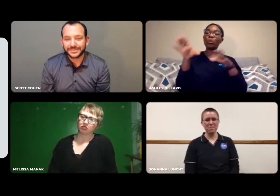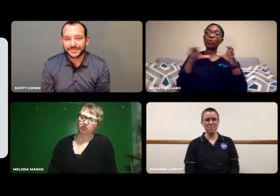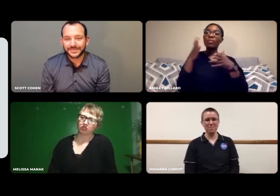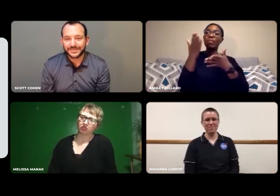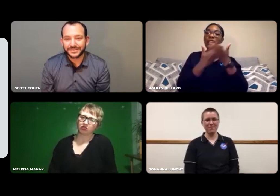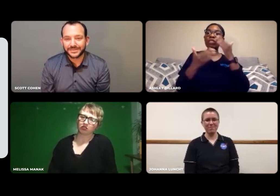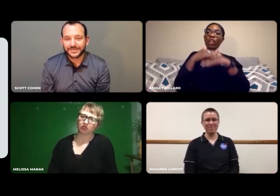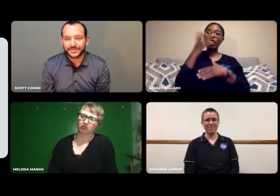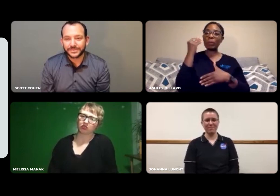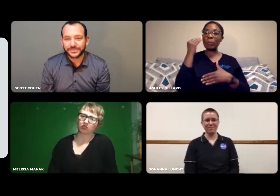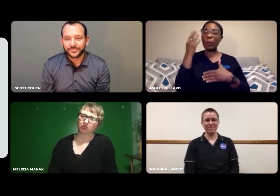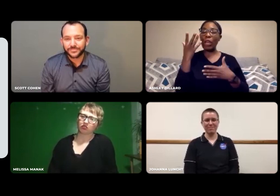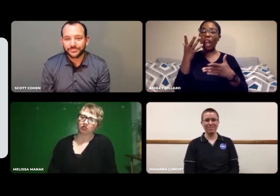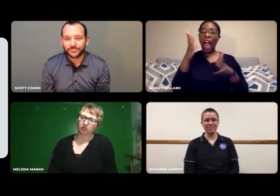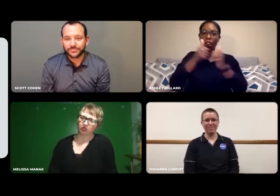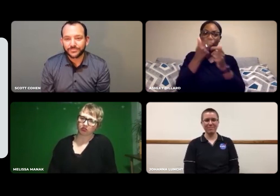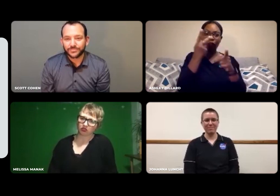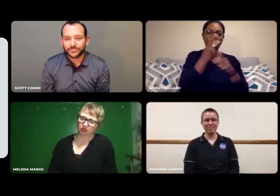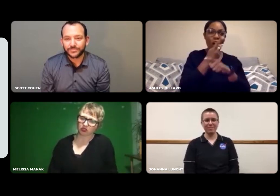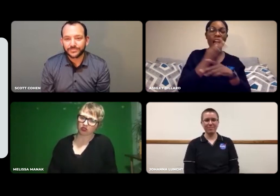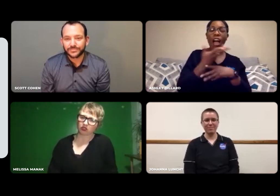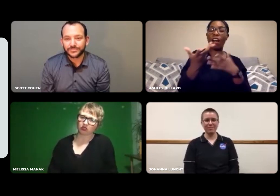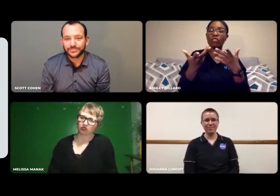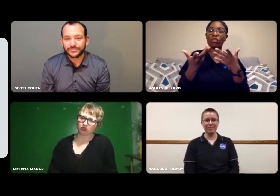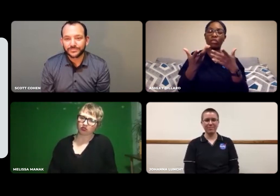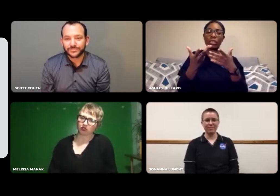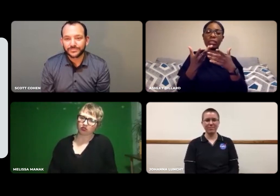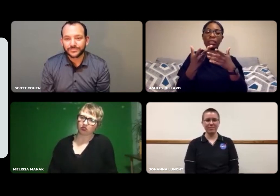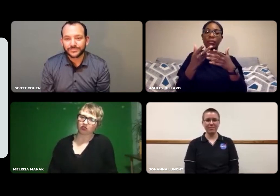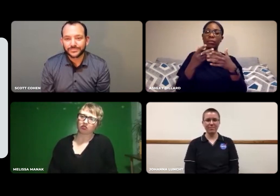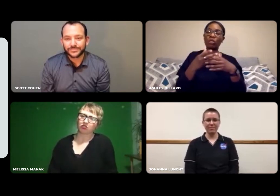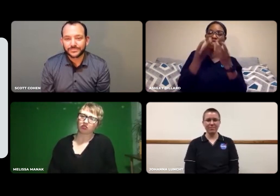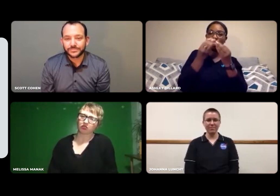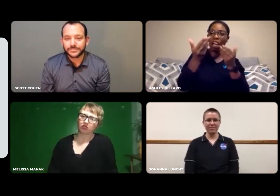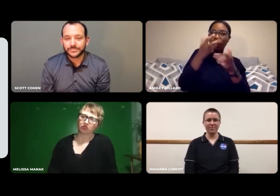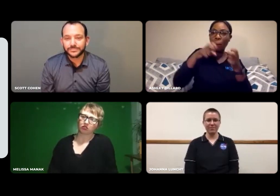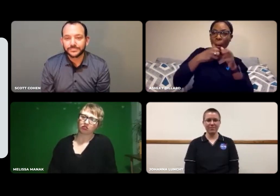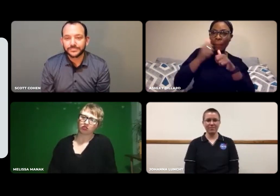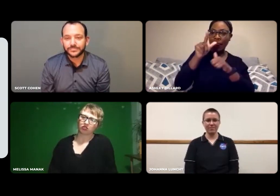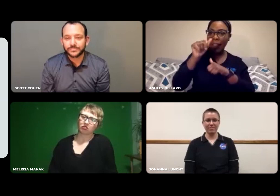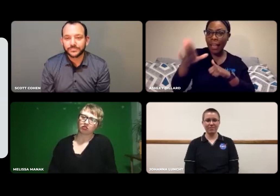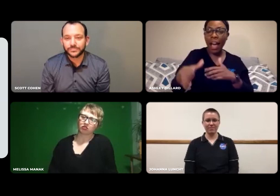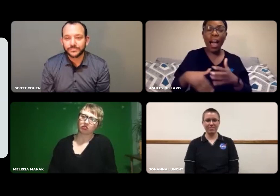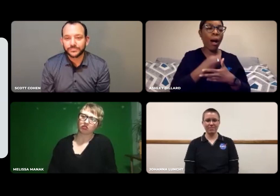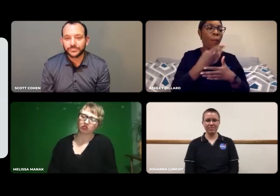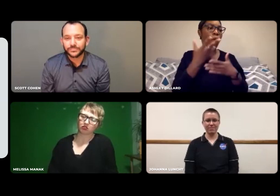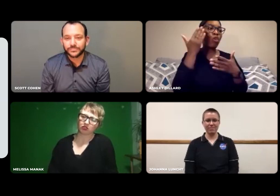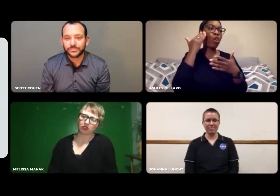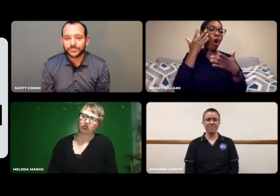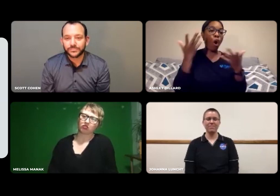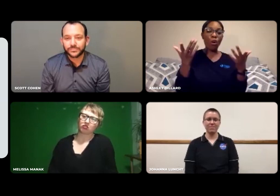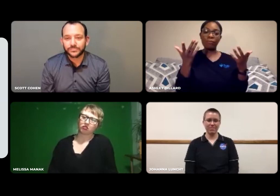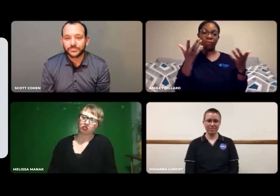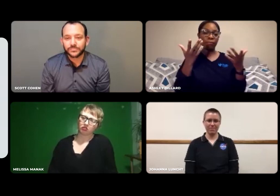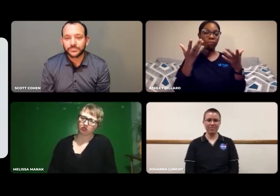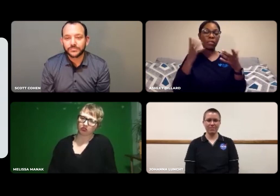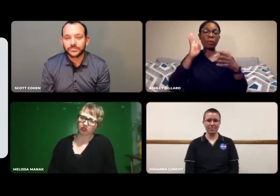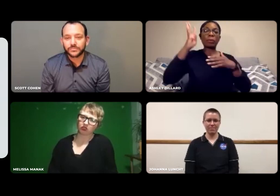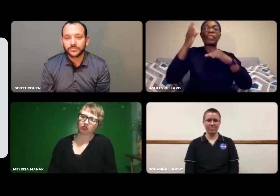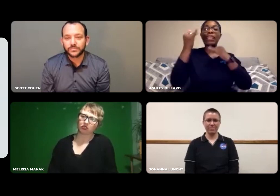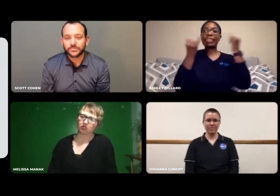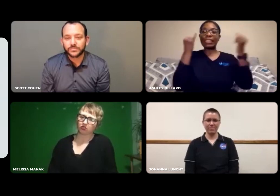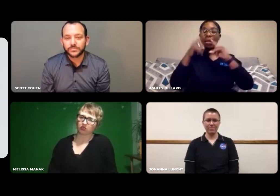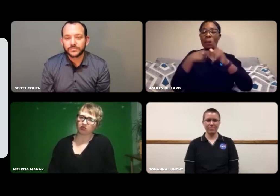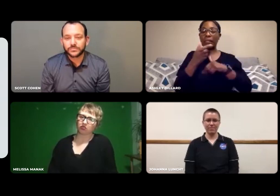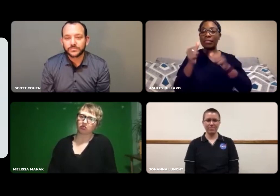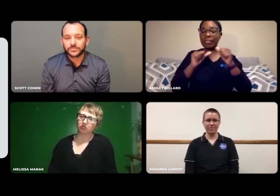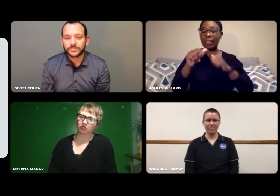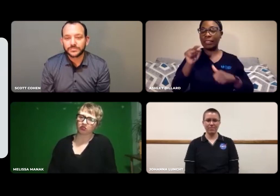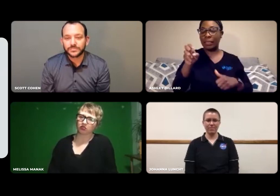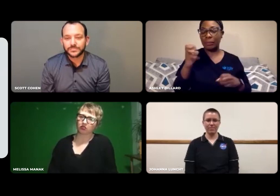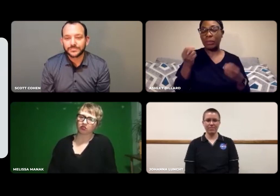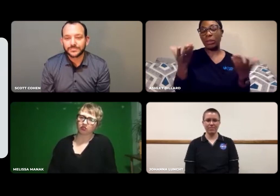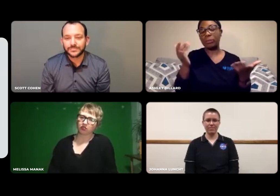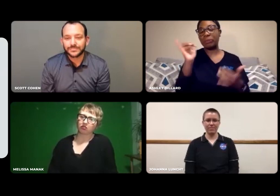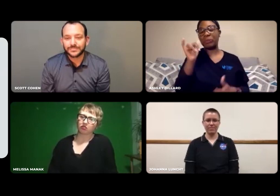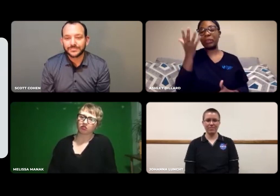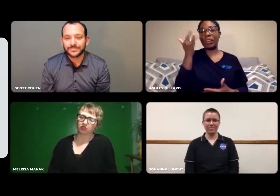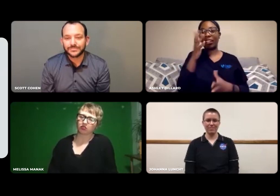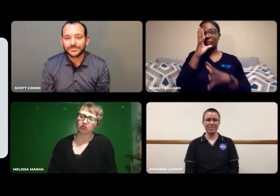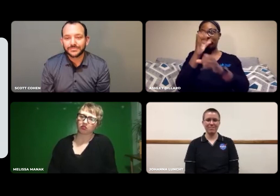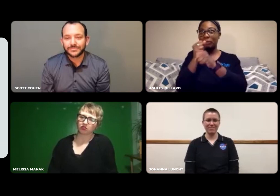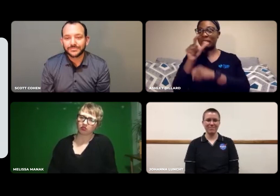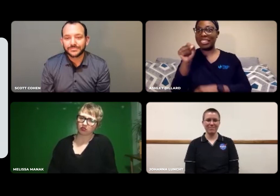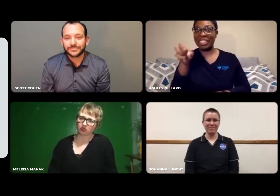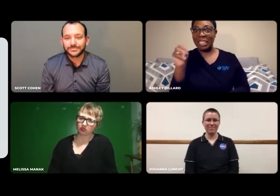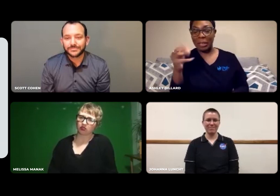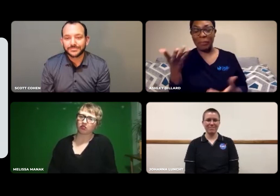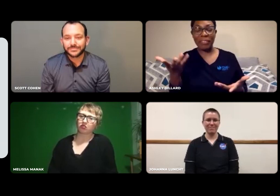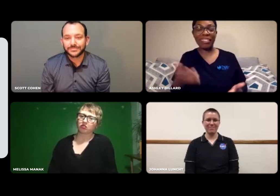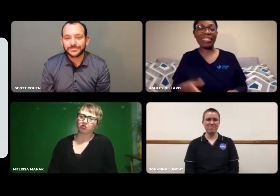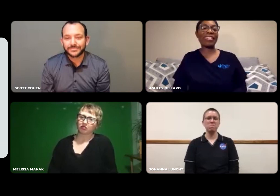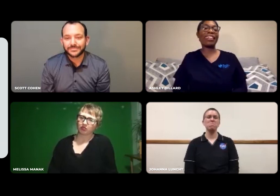I liked the hands-on experiments, figuring out problems, and coming up with different ideas related to science.